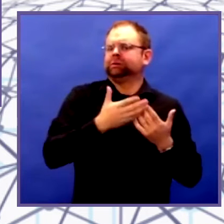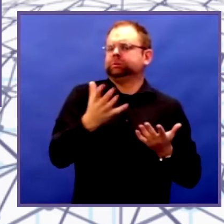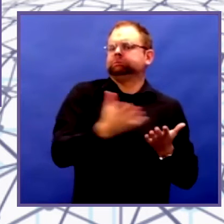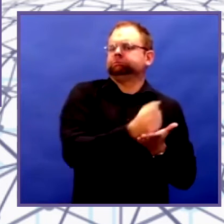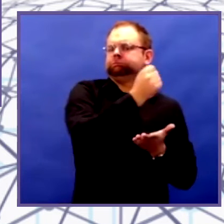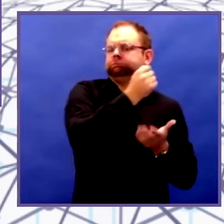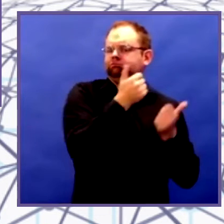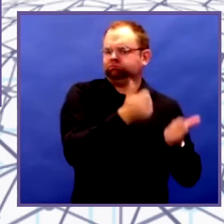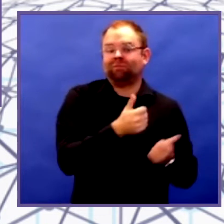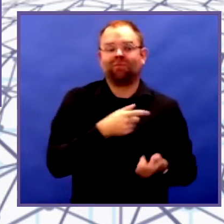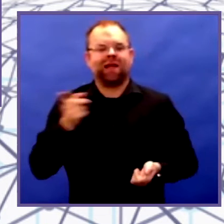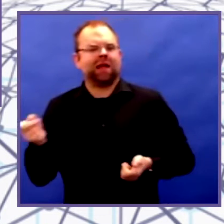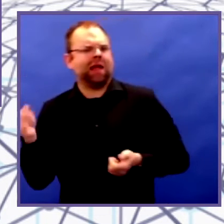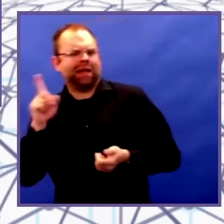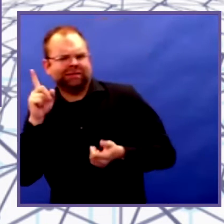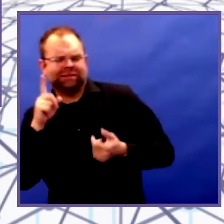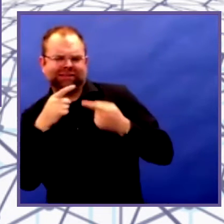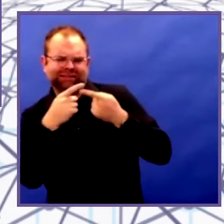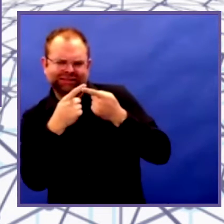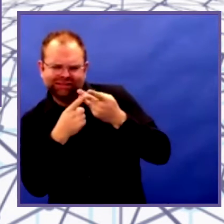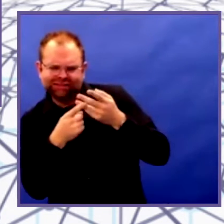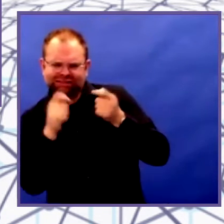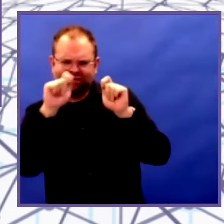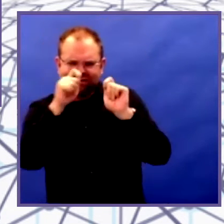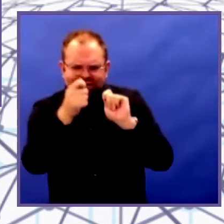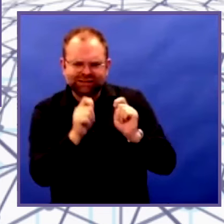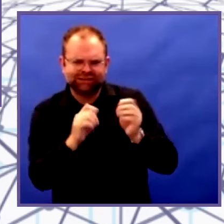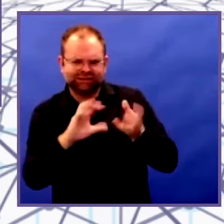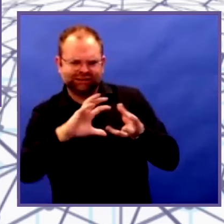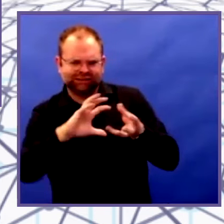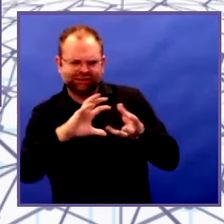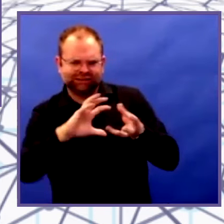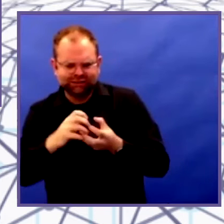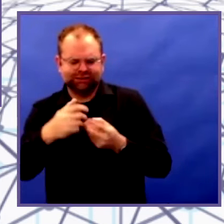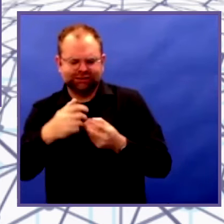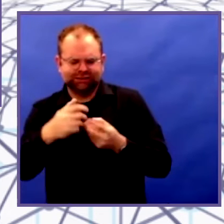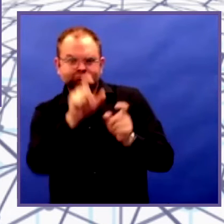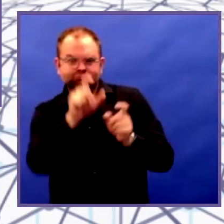human resources for health service delivery, remain insufficient, where the global community